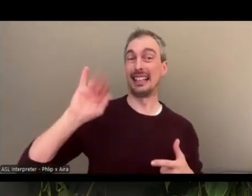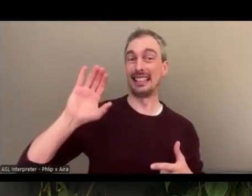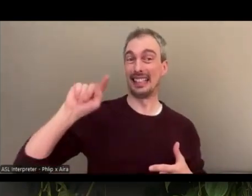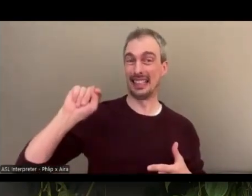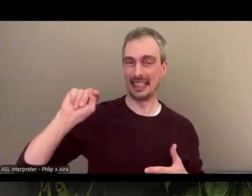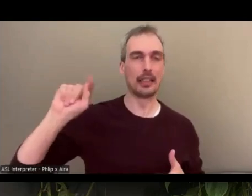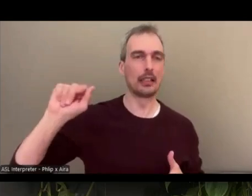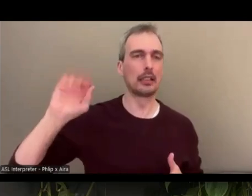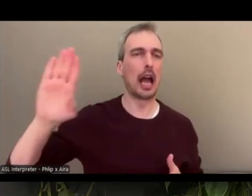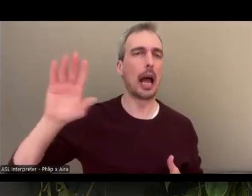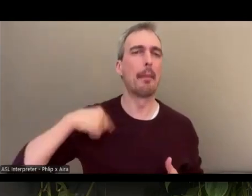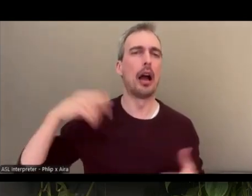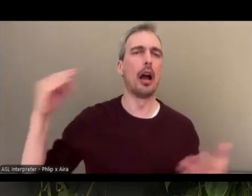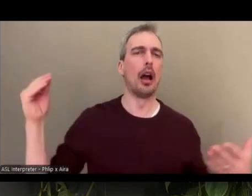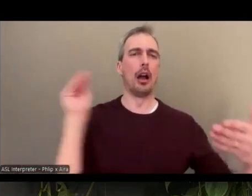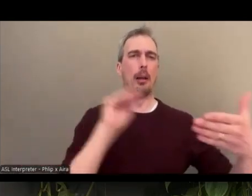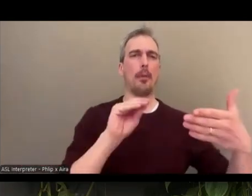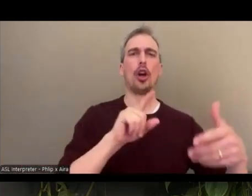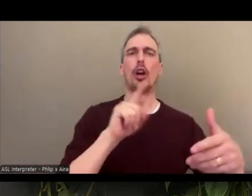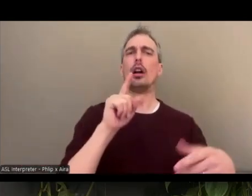So Devon's spreadsheet actually was...